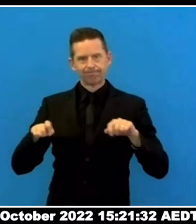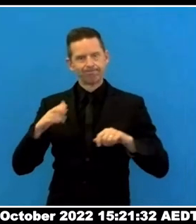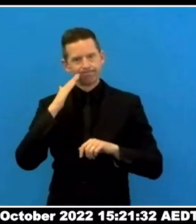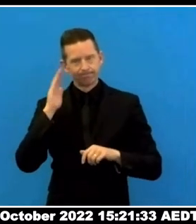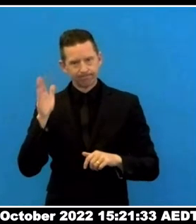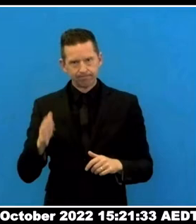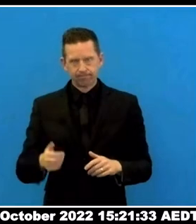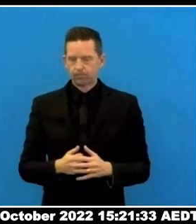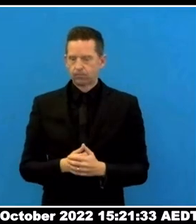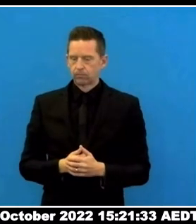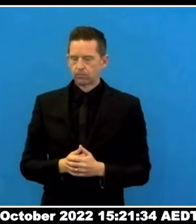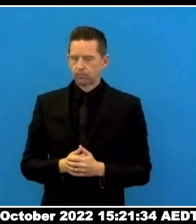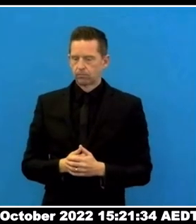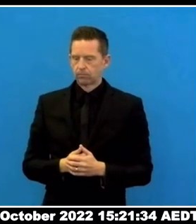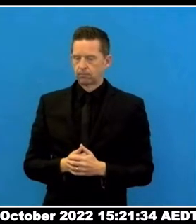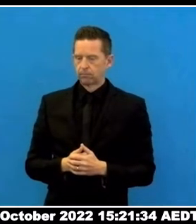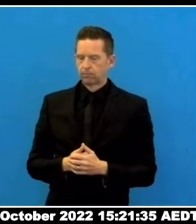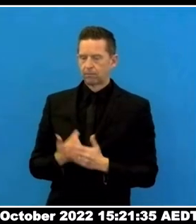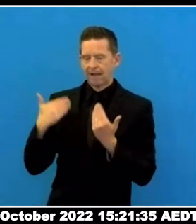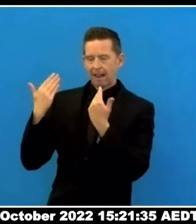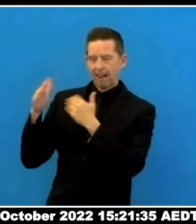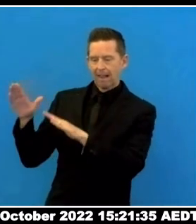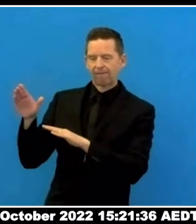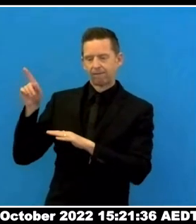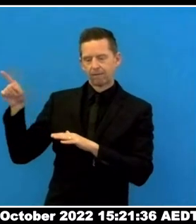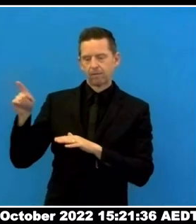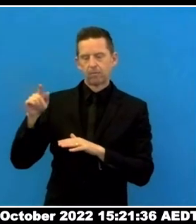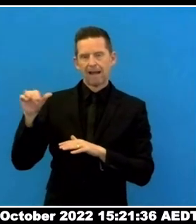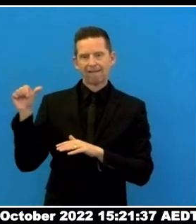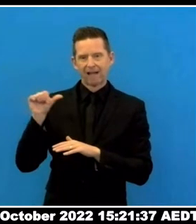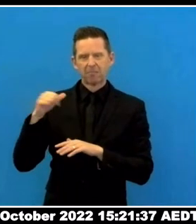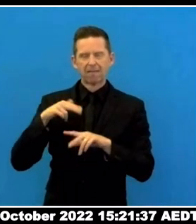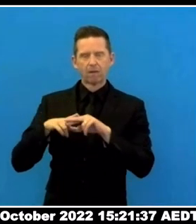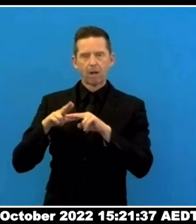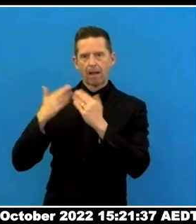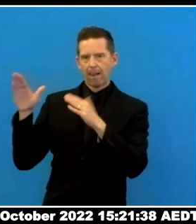Dad left Afghanistan in 2001, and that was the the night that he left